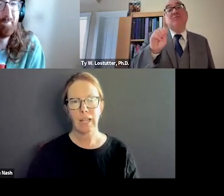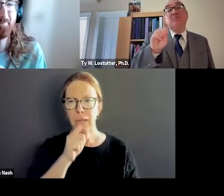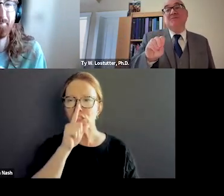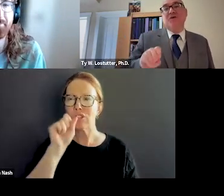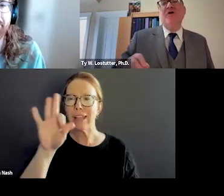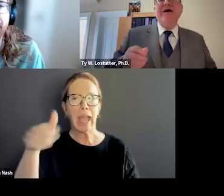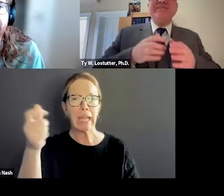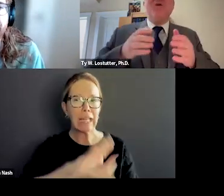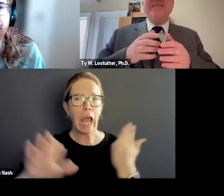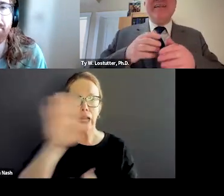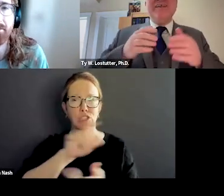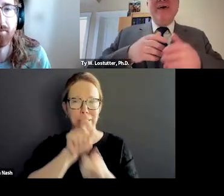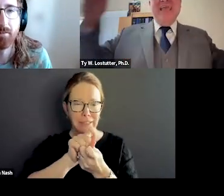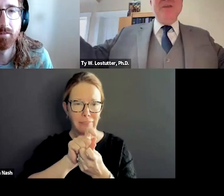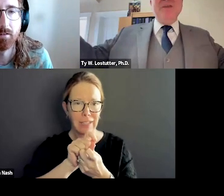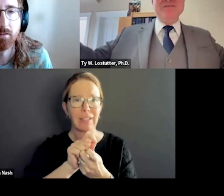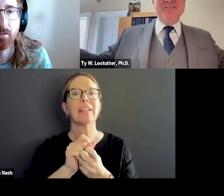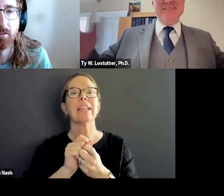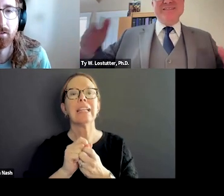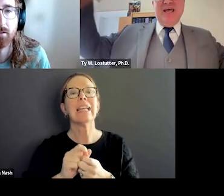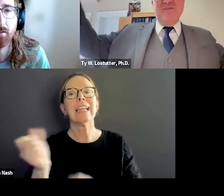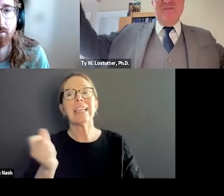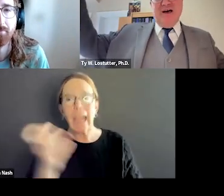So to be honest with you, this is where I said gambling research is kind of,